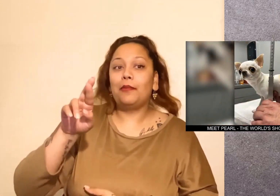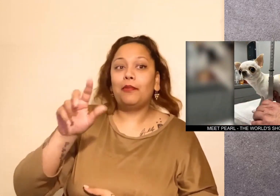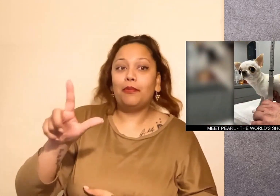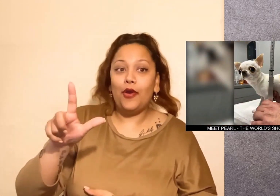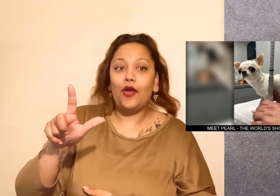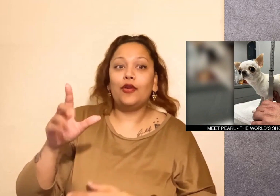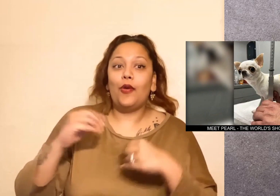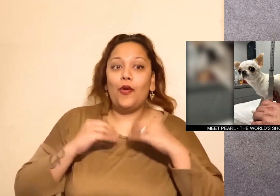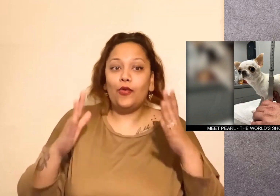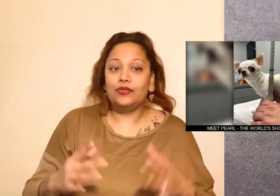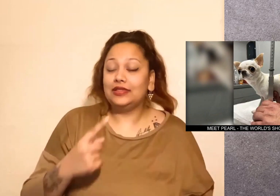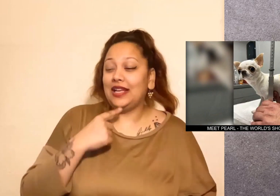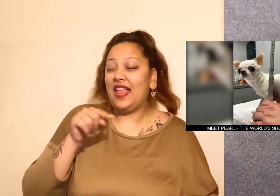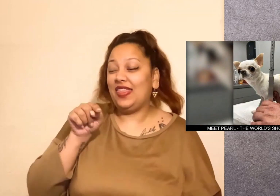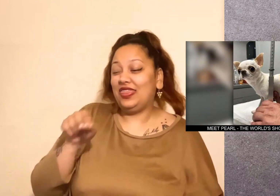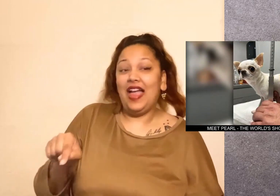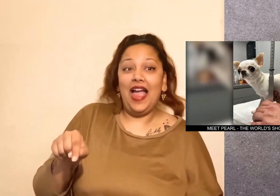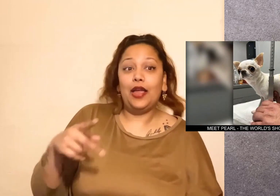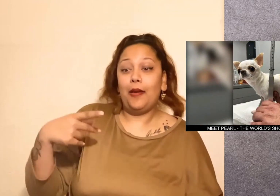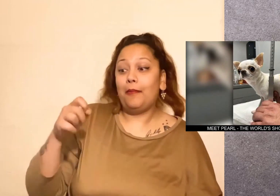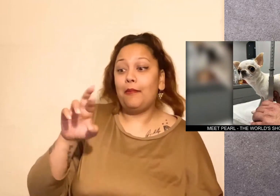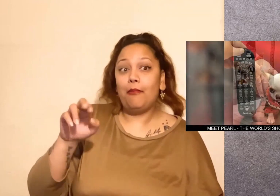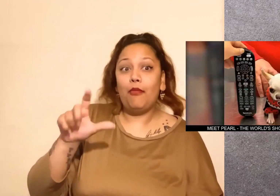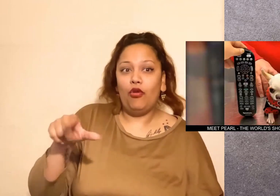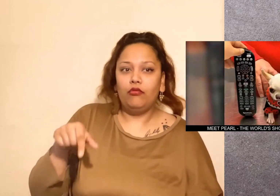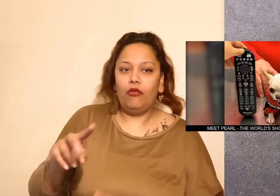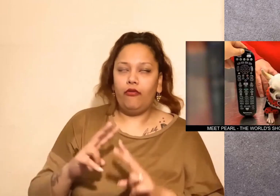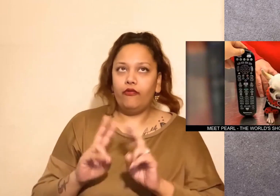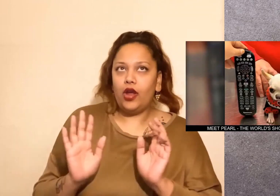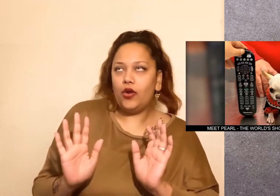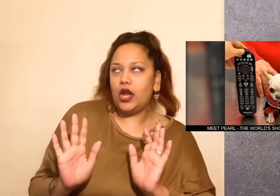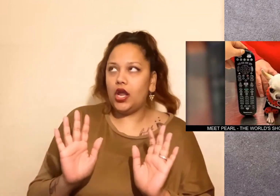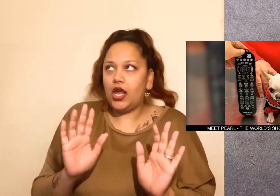Pearl's owner says she is a bit of a diva